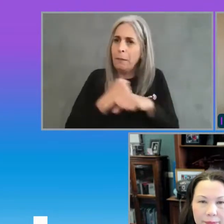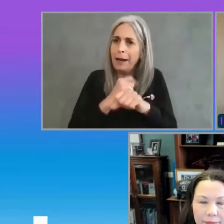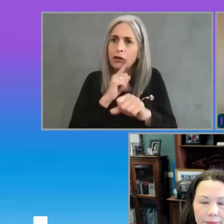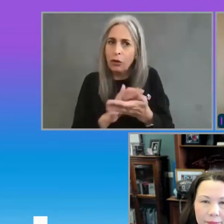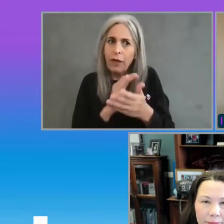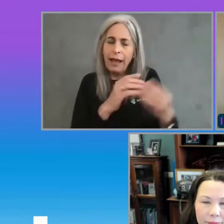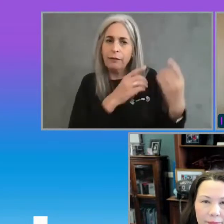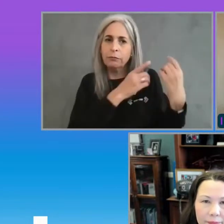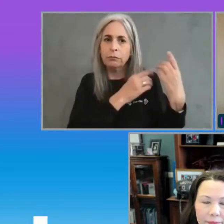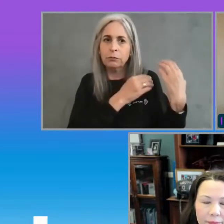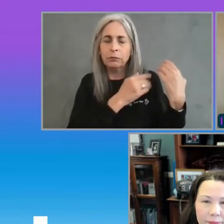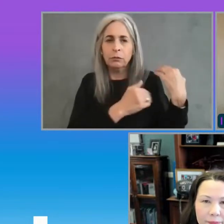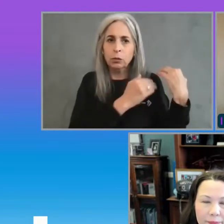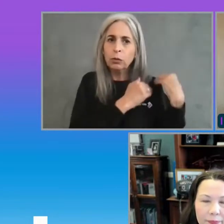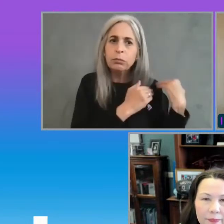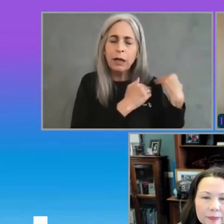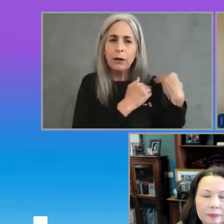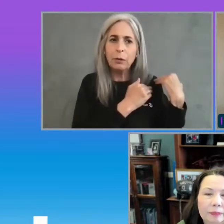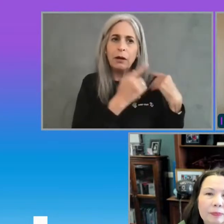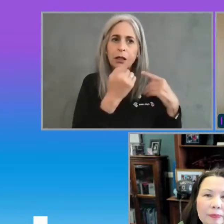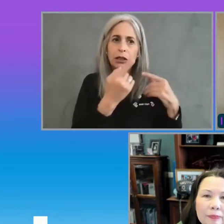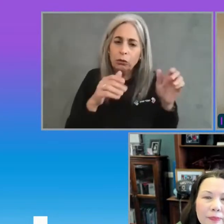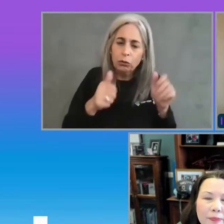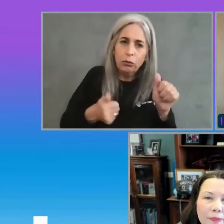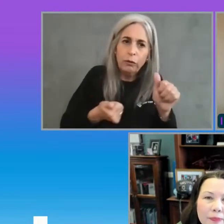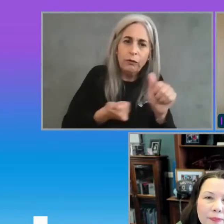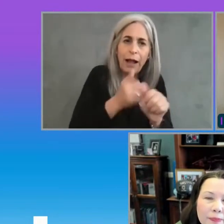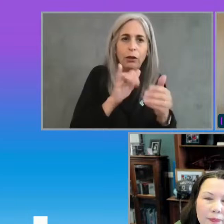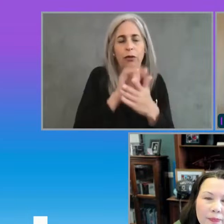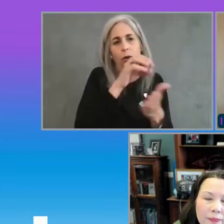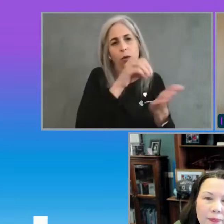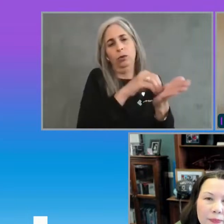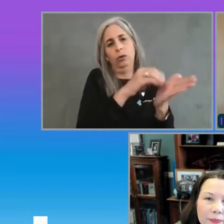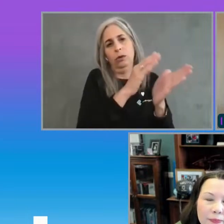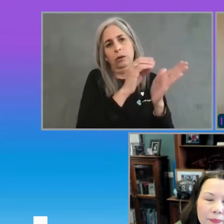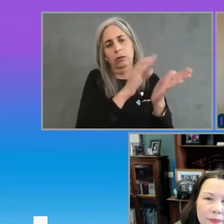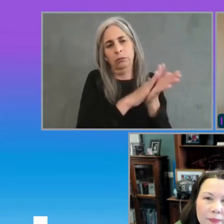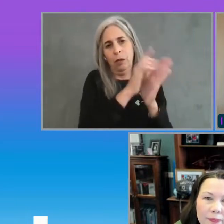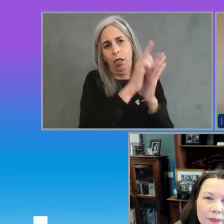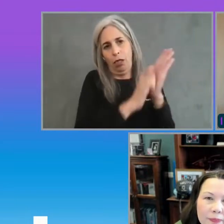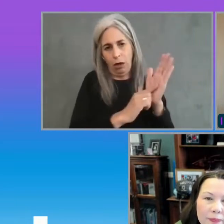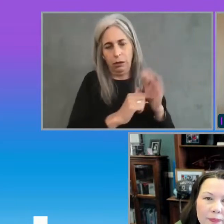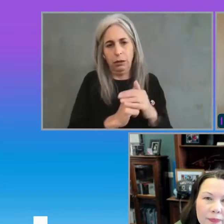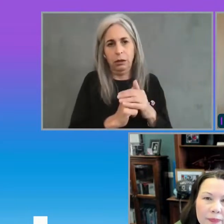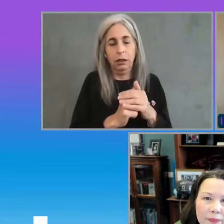it work. So we and the